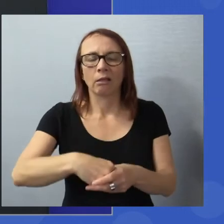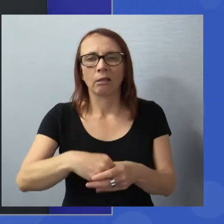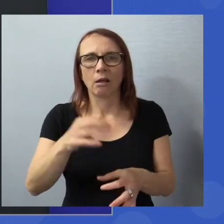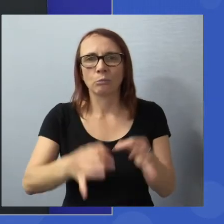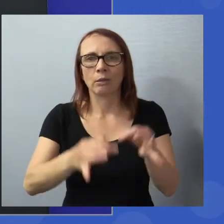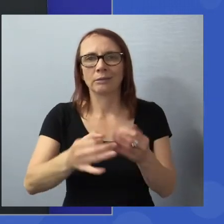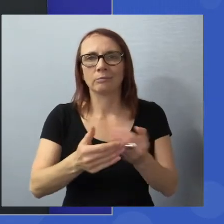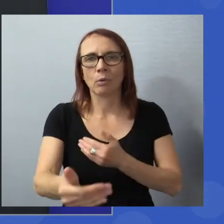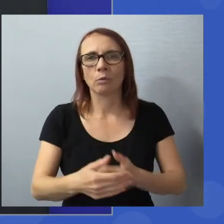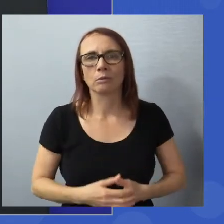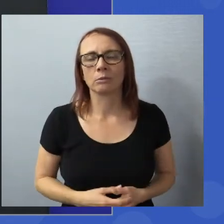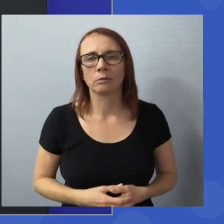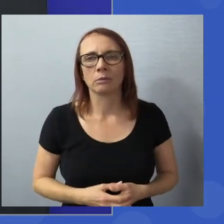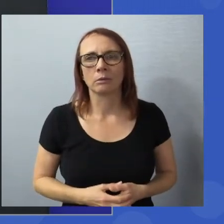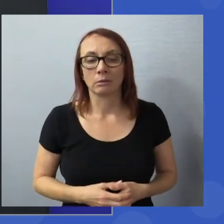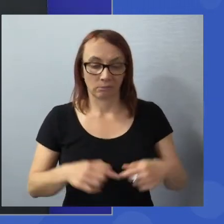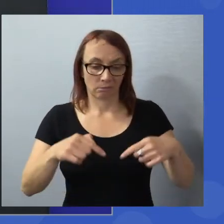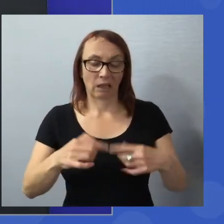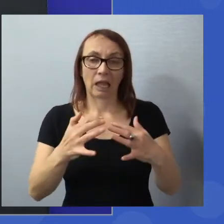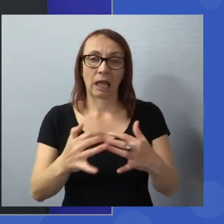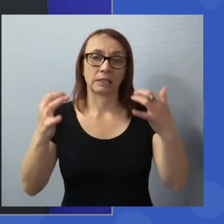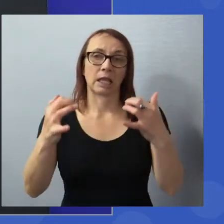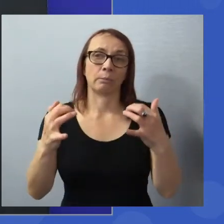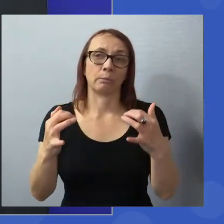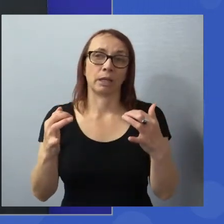and citizens assembly so I think citizens assembly citizens assemblies